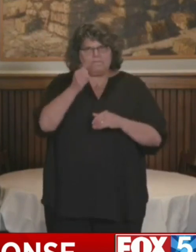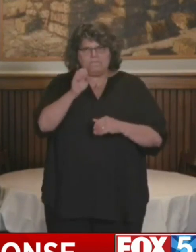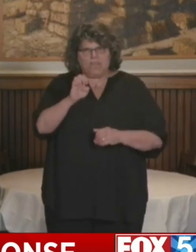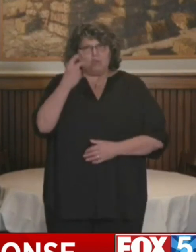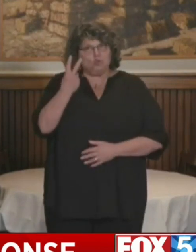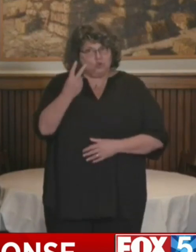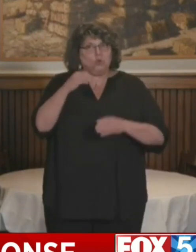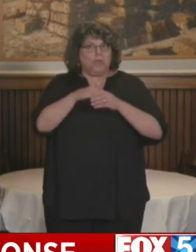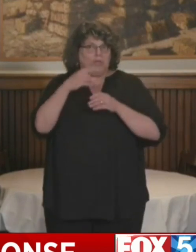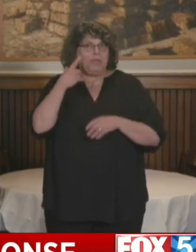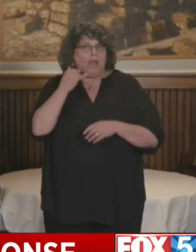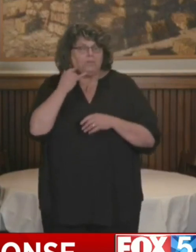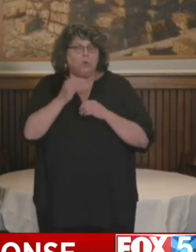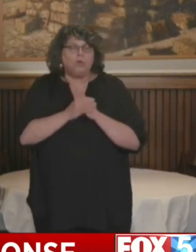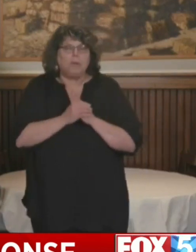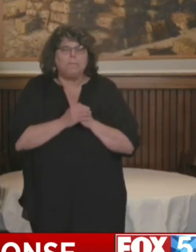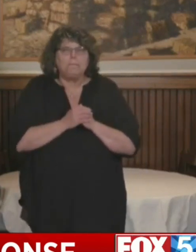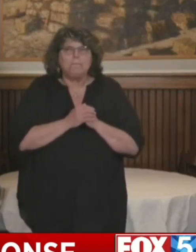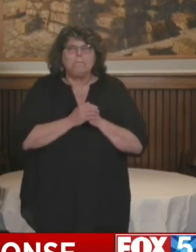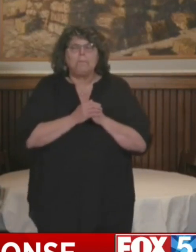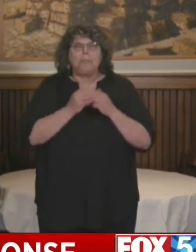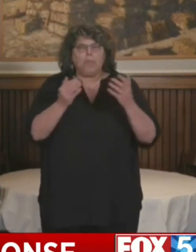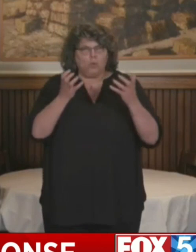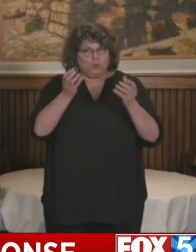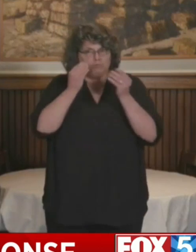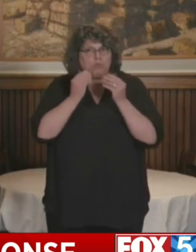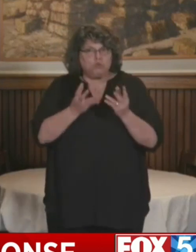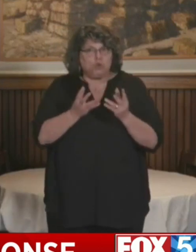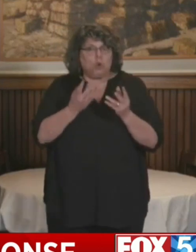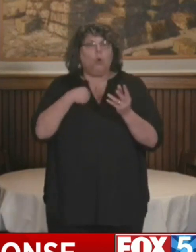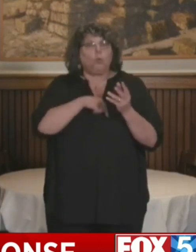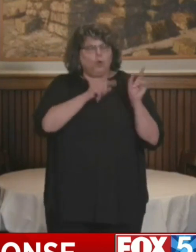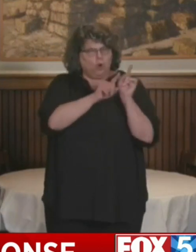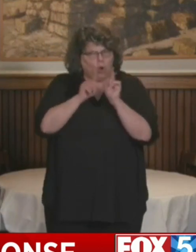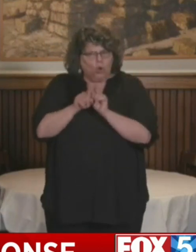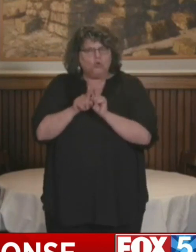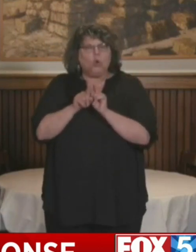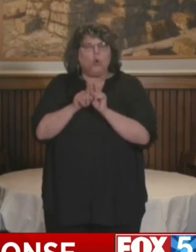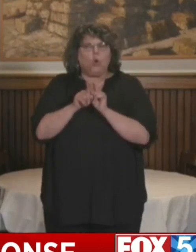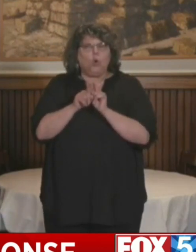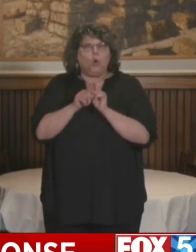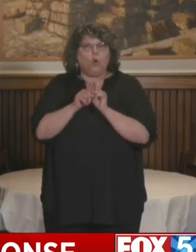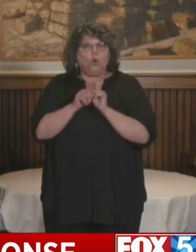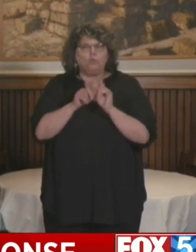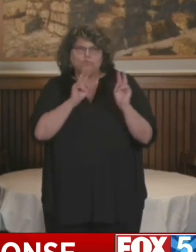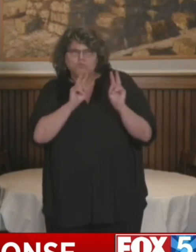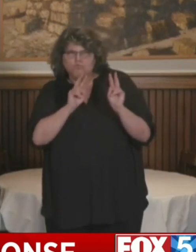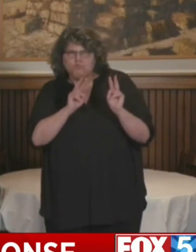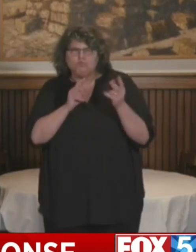ENCOURAGING PROGRESS AS WE MOVE FORWARD DEEPER INTO PHASE